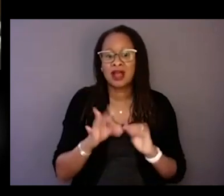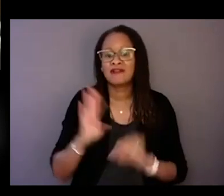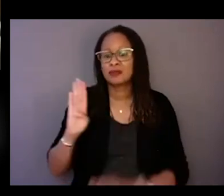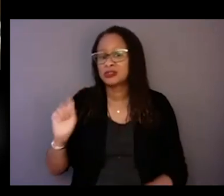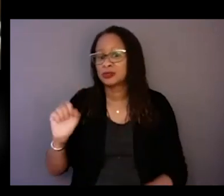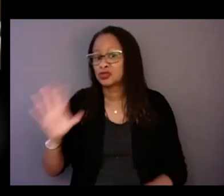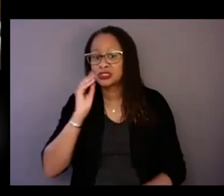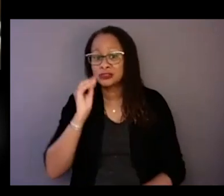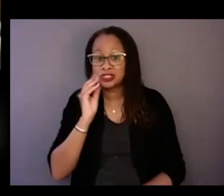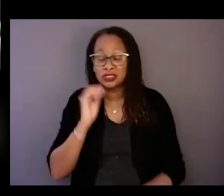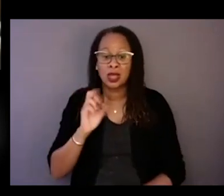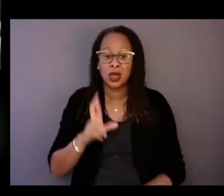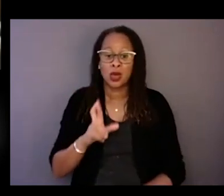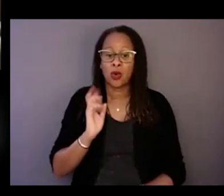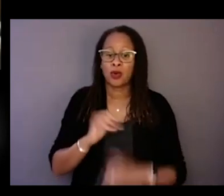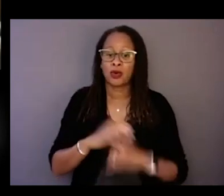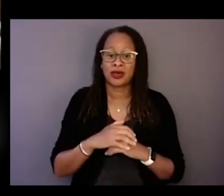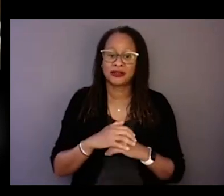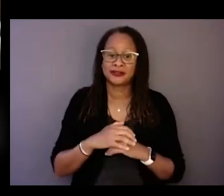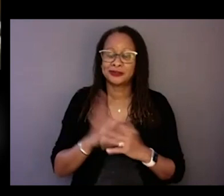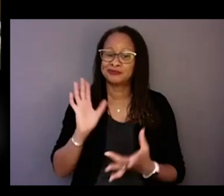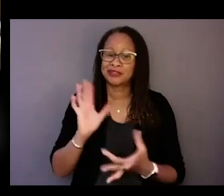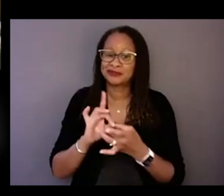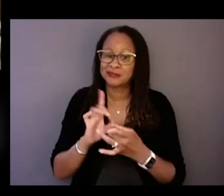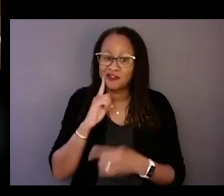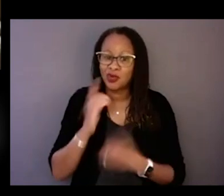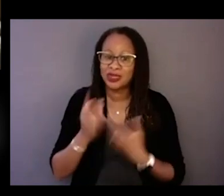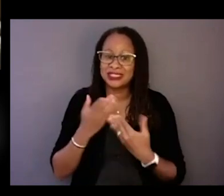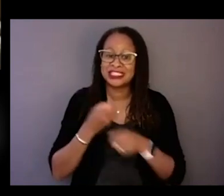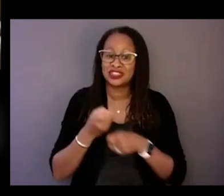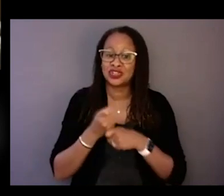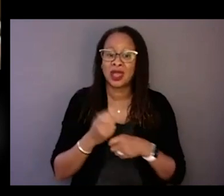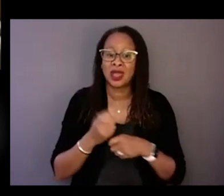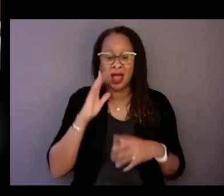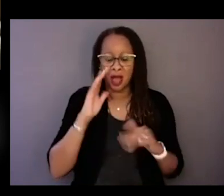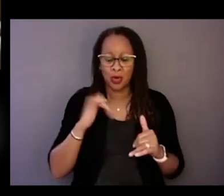or to reach for easy jokes. And I hope that we carry that sense with us today.